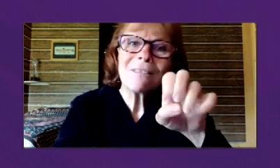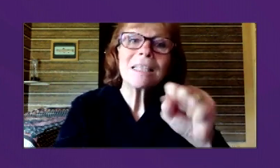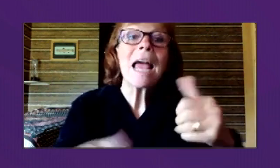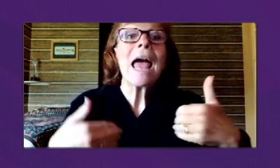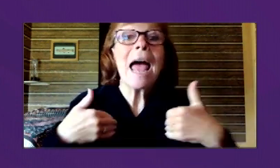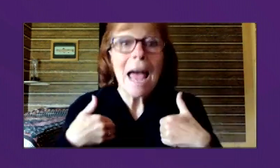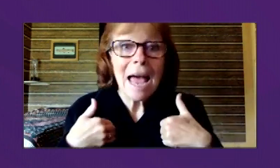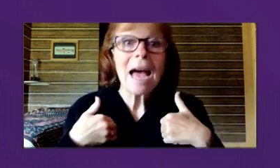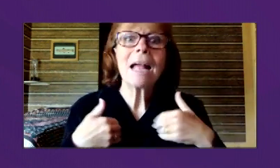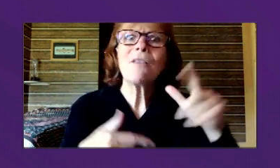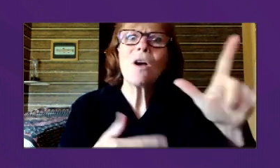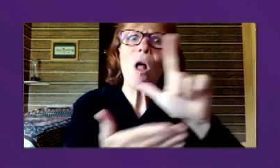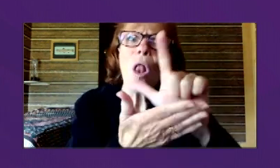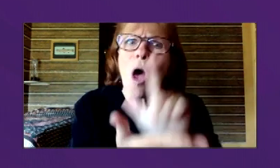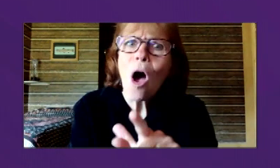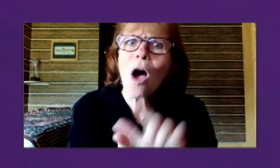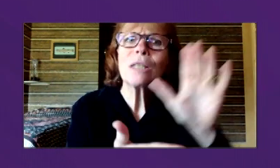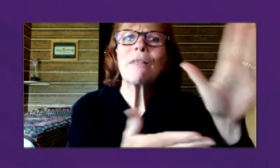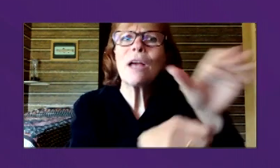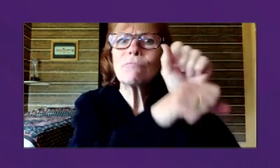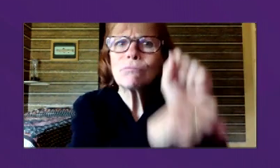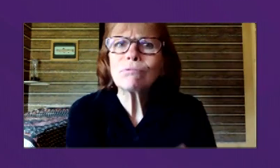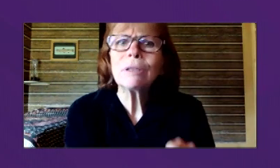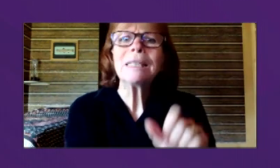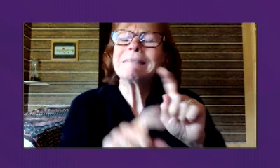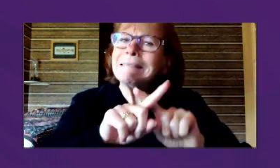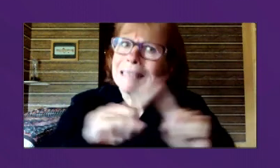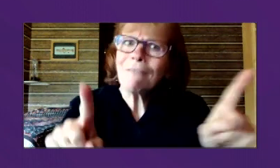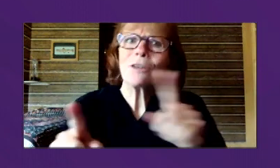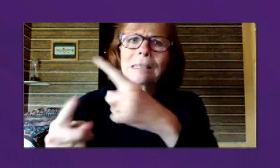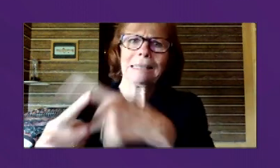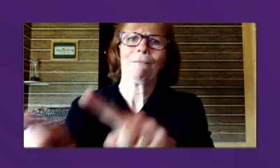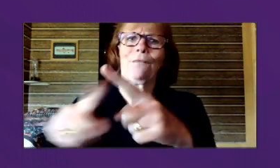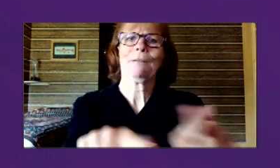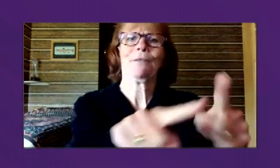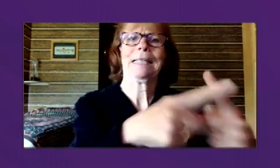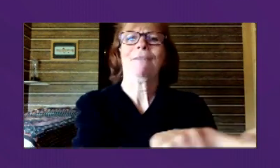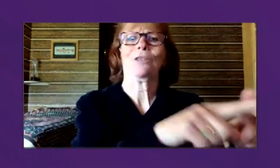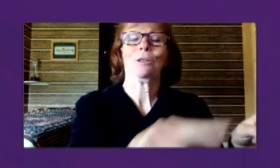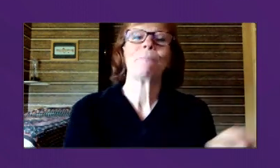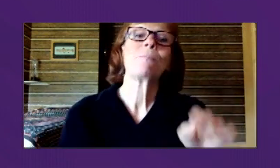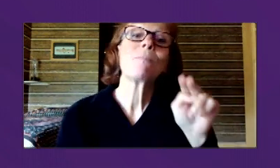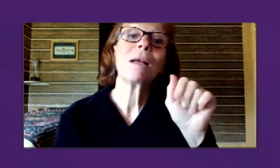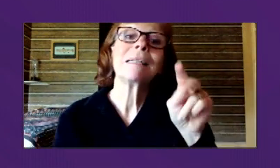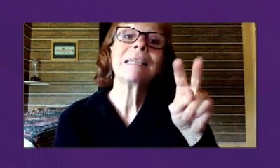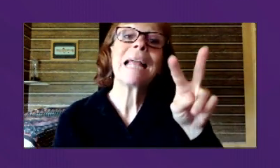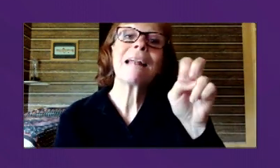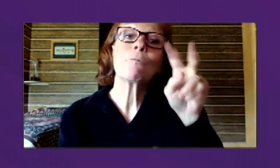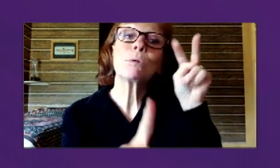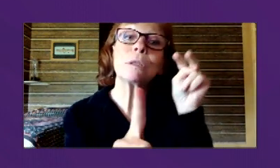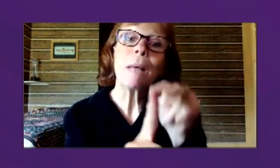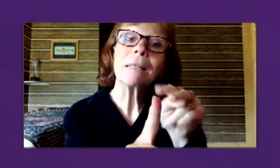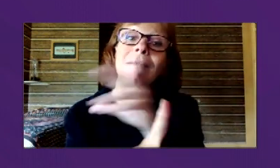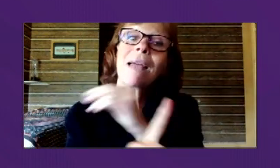Next slide, please. Providing Native perspective and interpretation involves critically evaluating